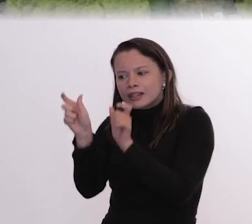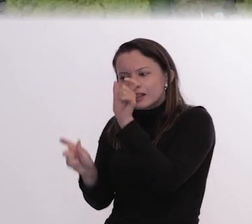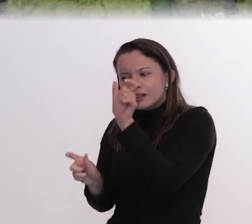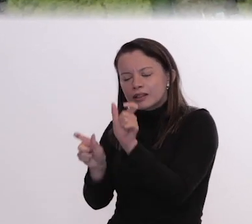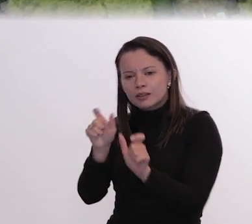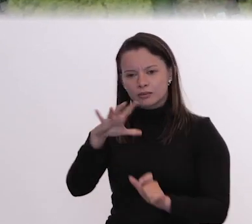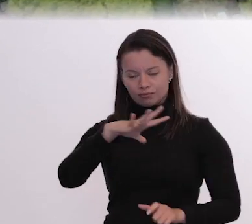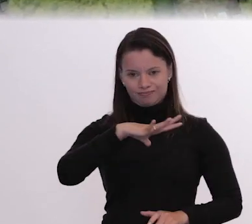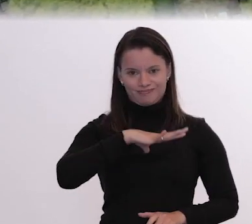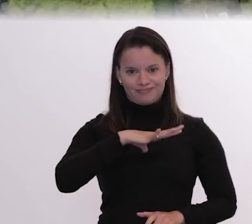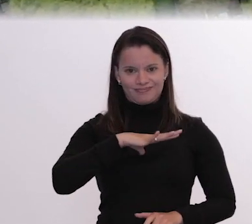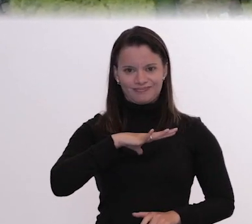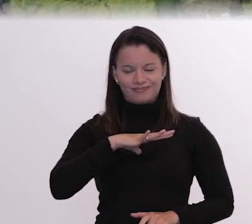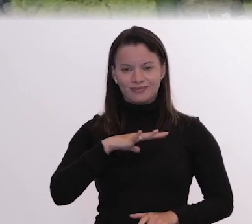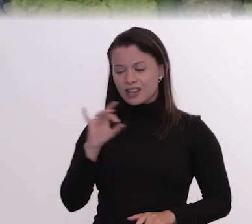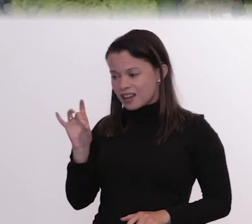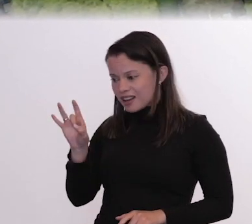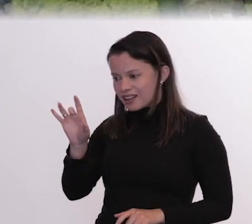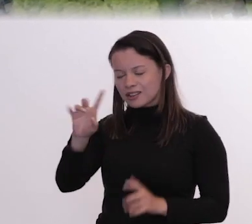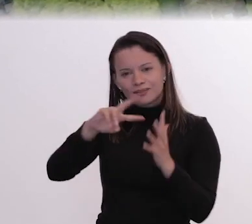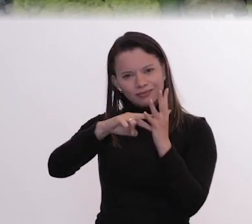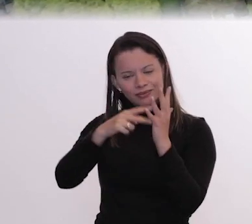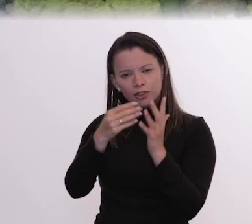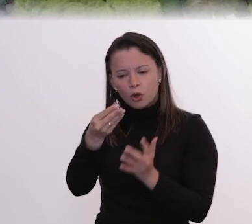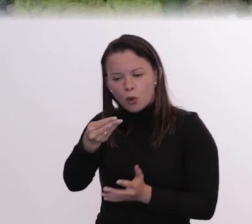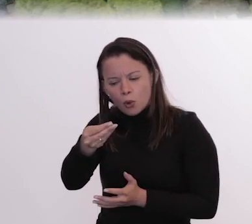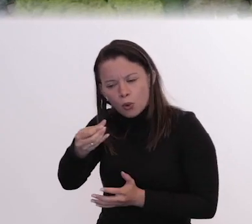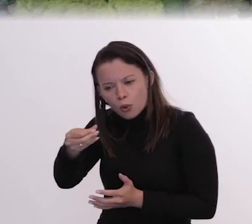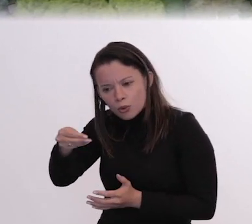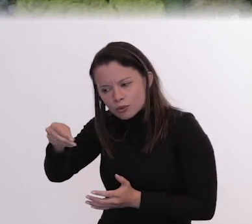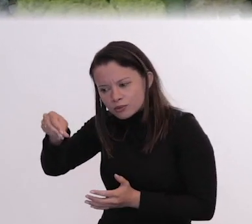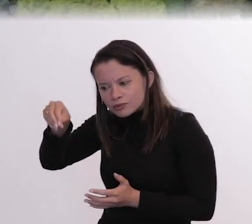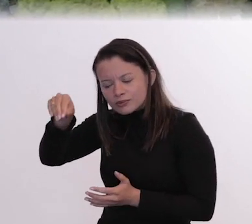we just want to get a handful of sand and change the entire Sahara.